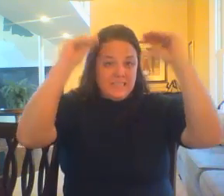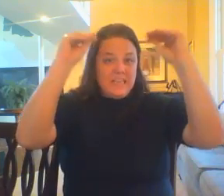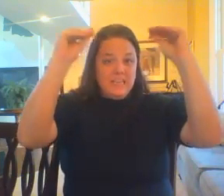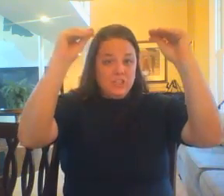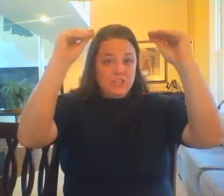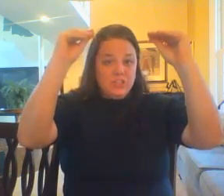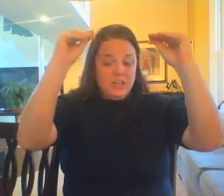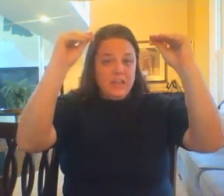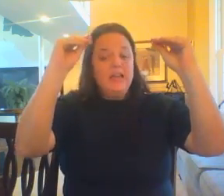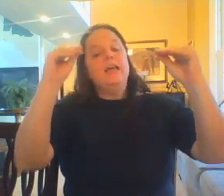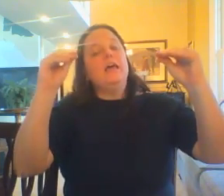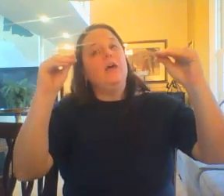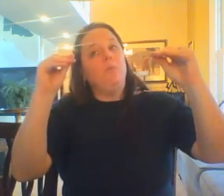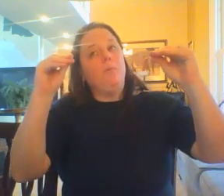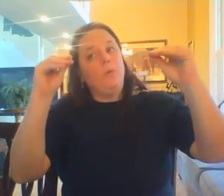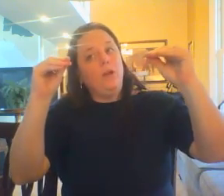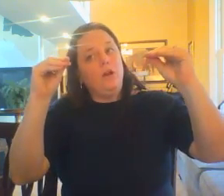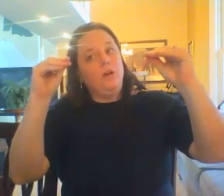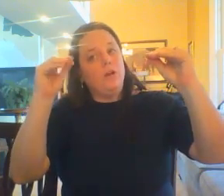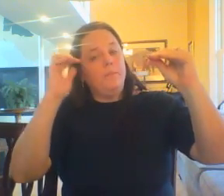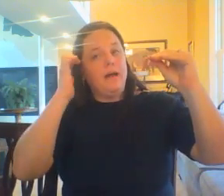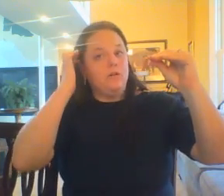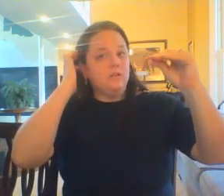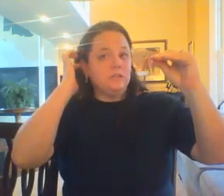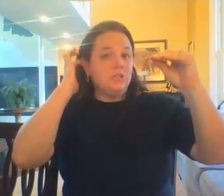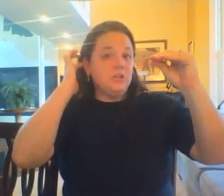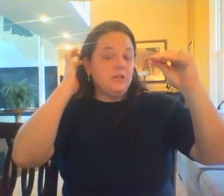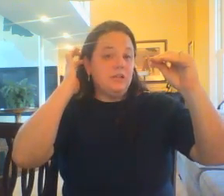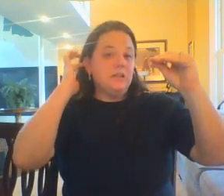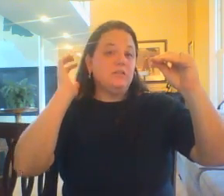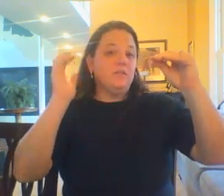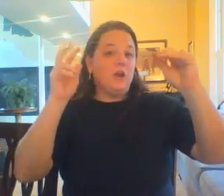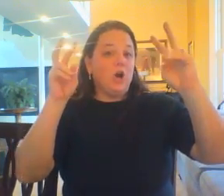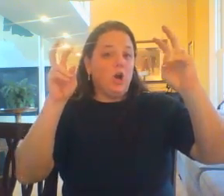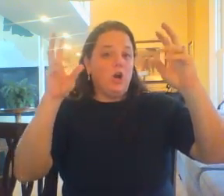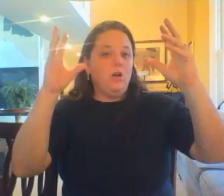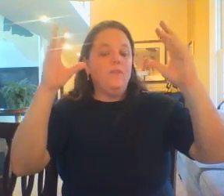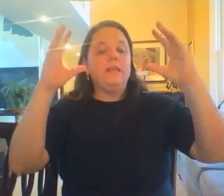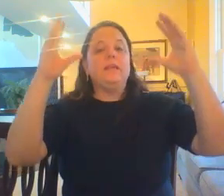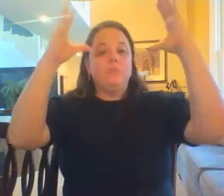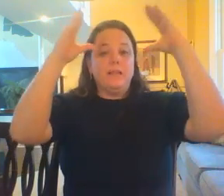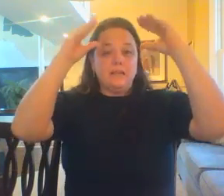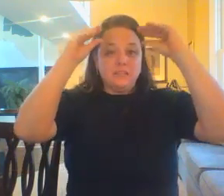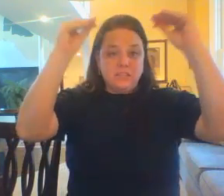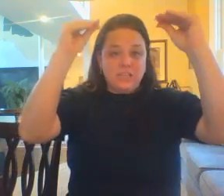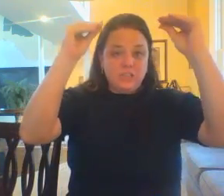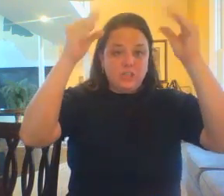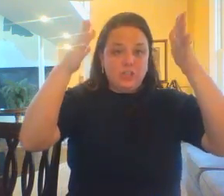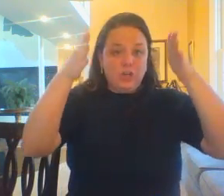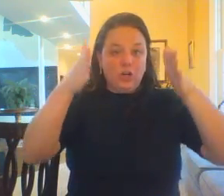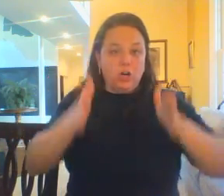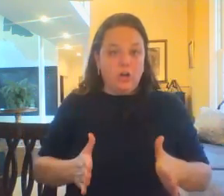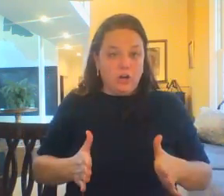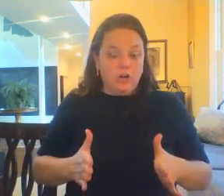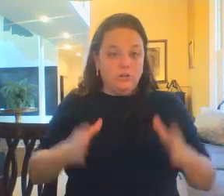teach and remember what we learned about student is that burr on the end would be